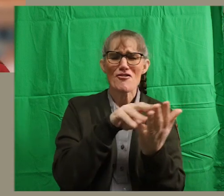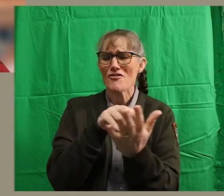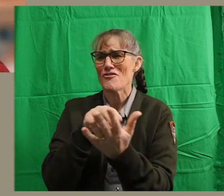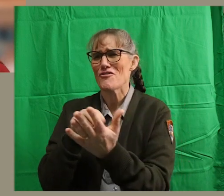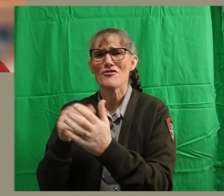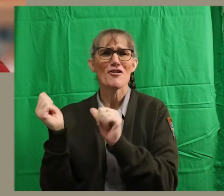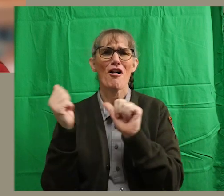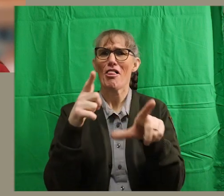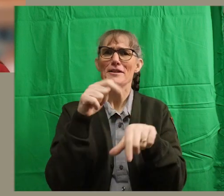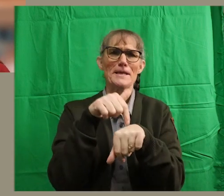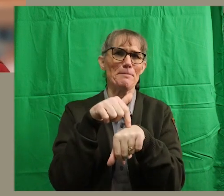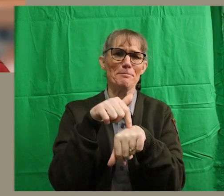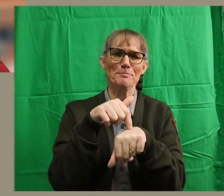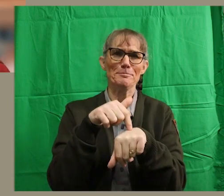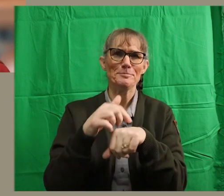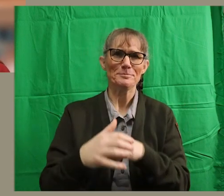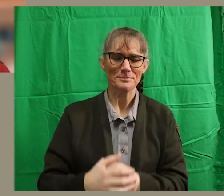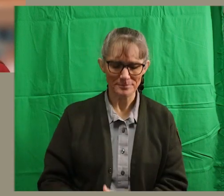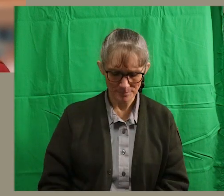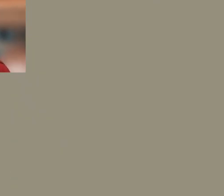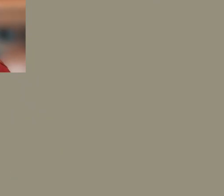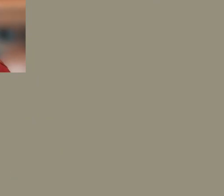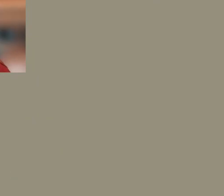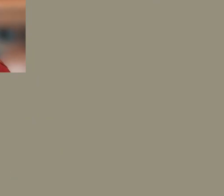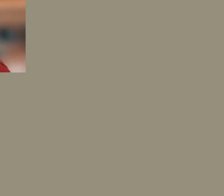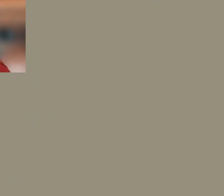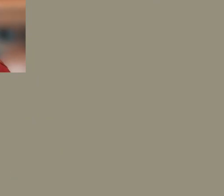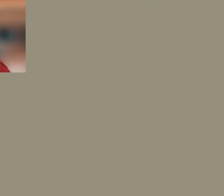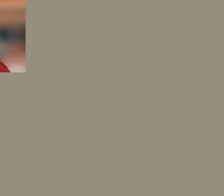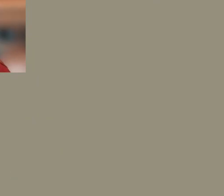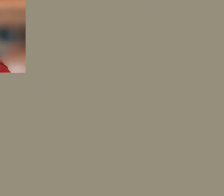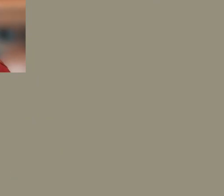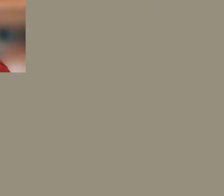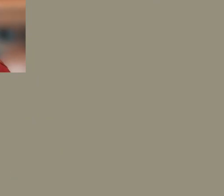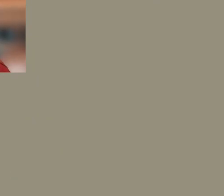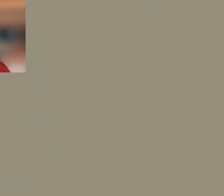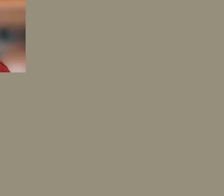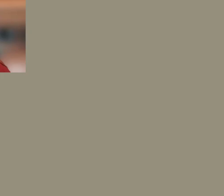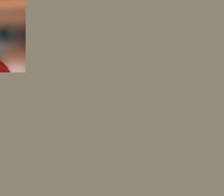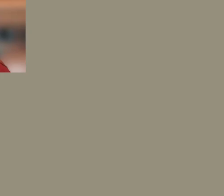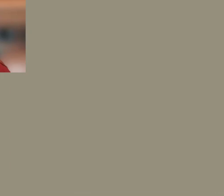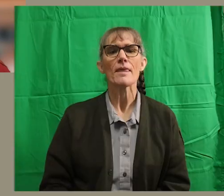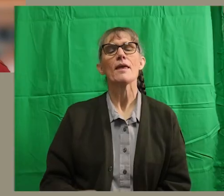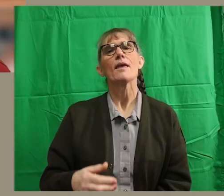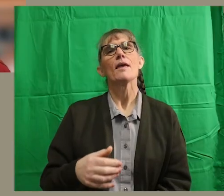never a moment where I'm not learning something. [AUDIO DESCRIPTION. Available in transcript.]